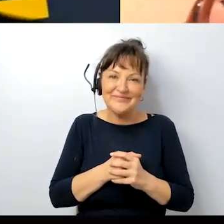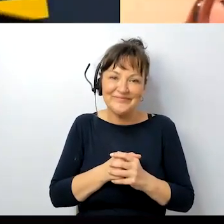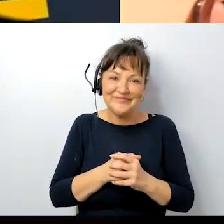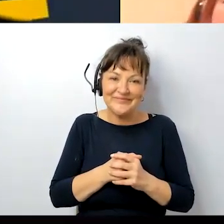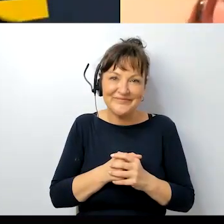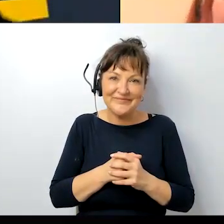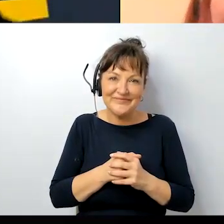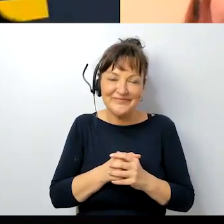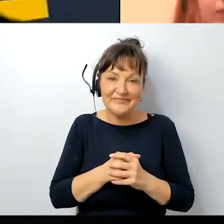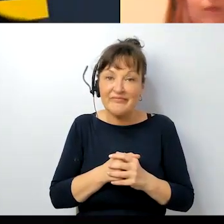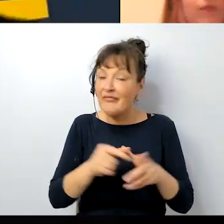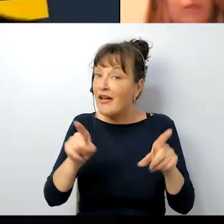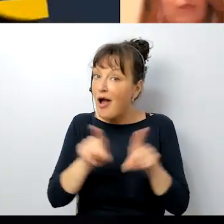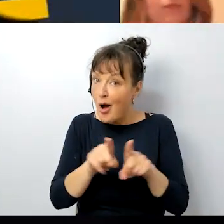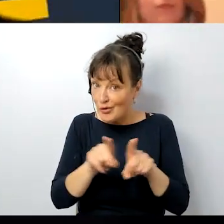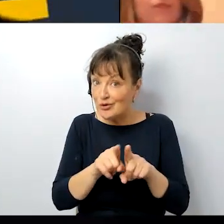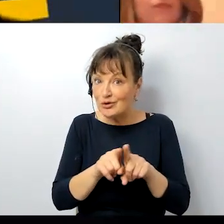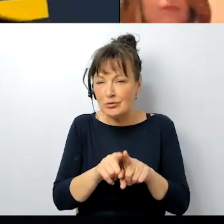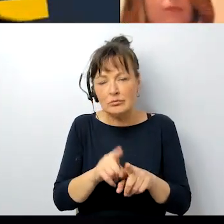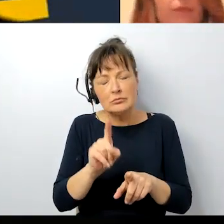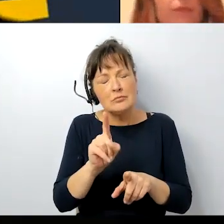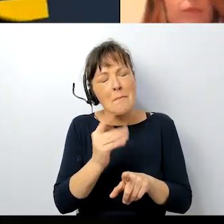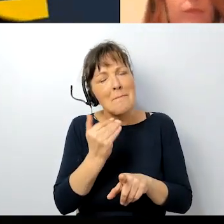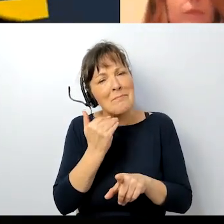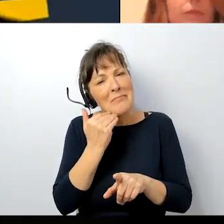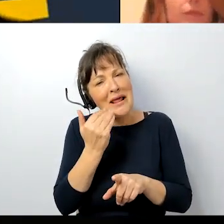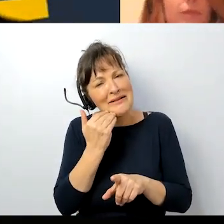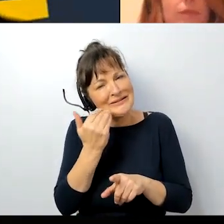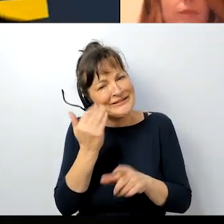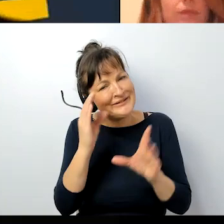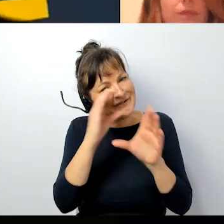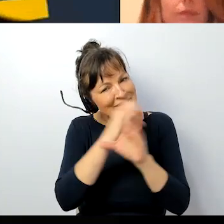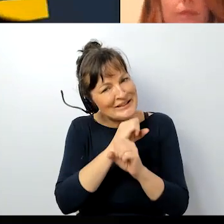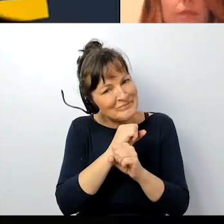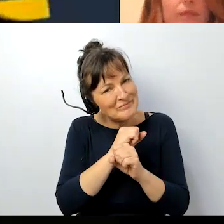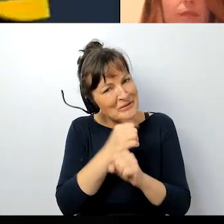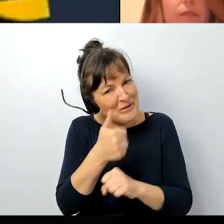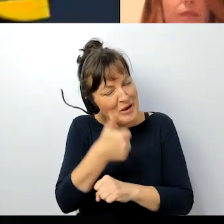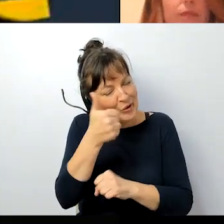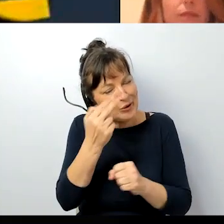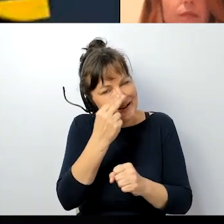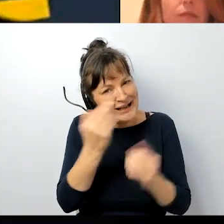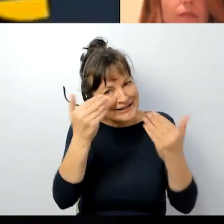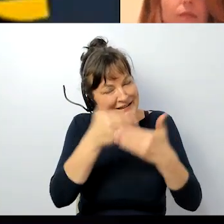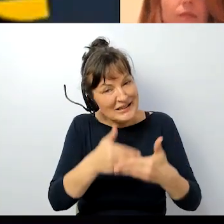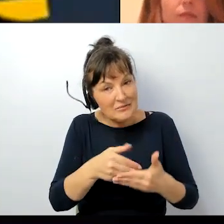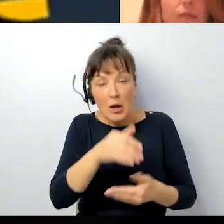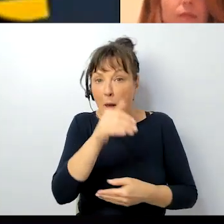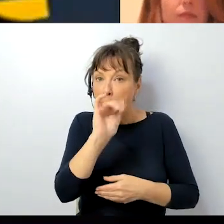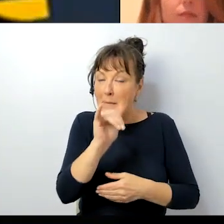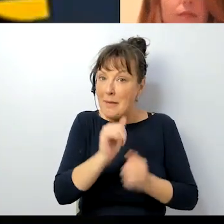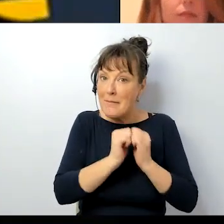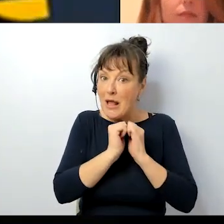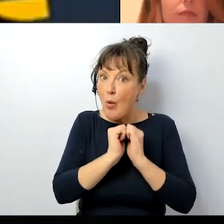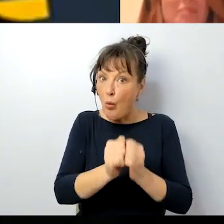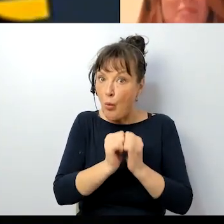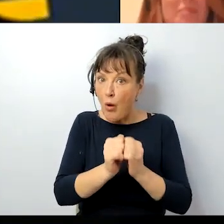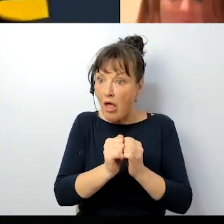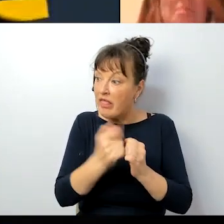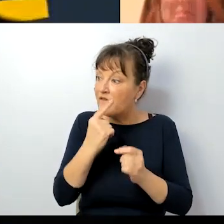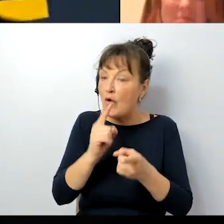that that knowledge and those behaviours. And like we said earlier you know get lots of sleep you may